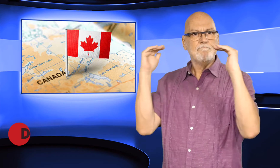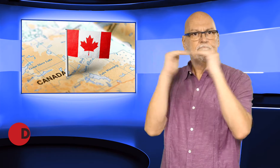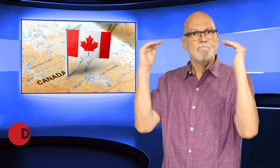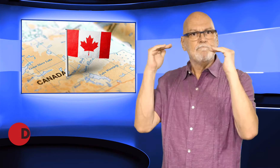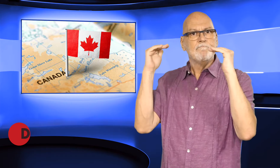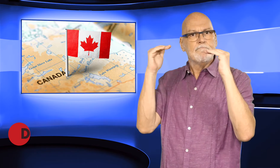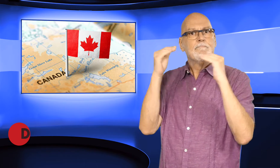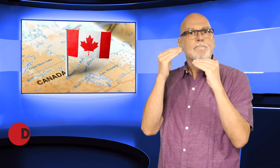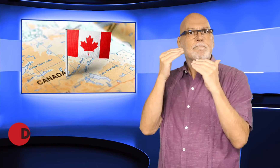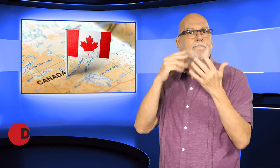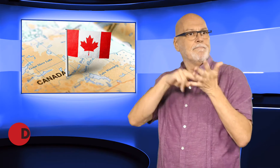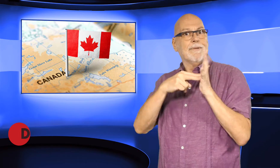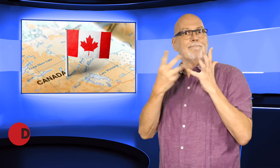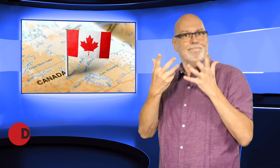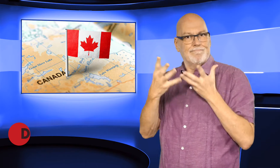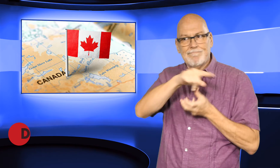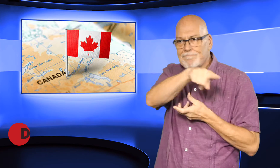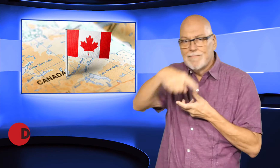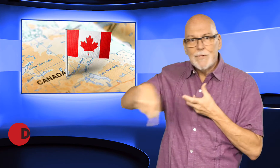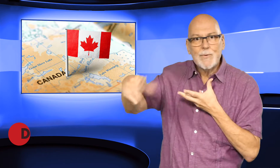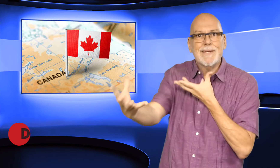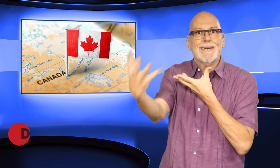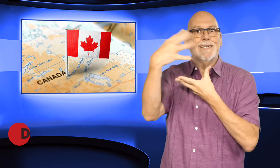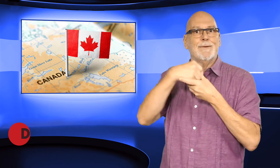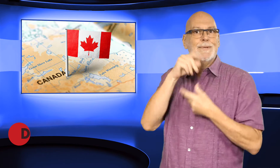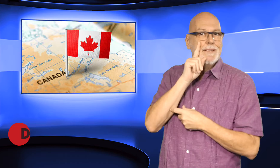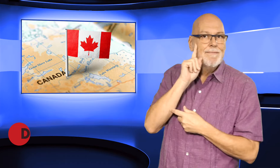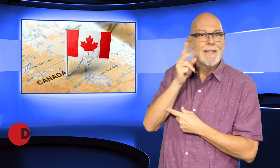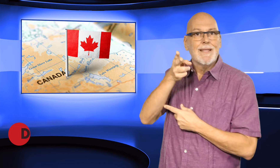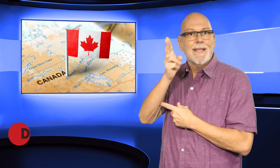equivalent means for inclusion of Deaf and